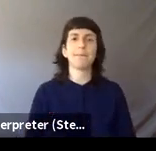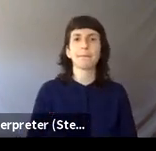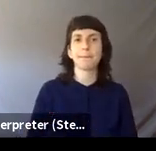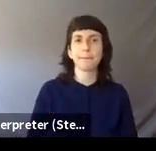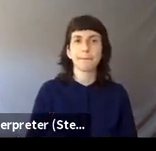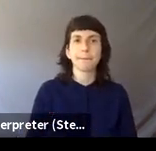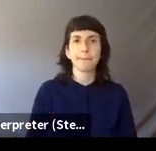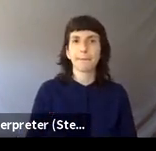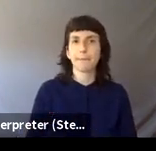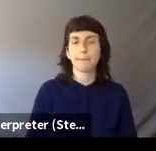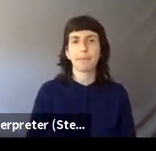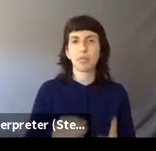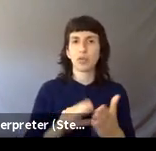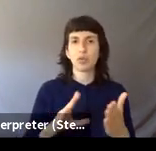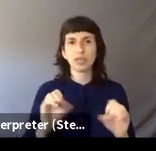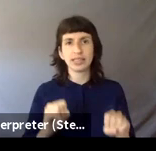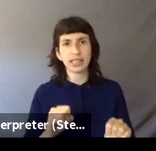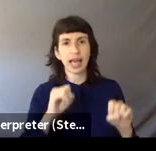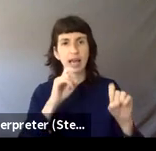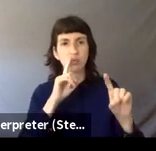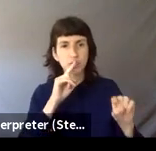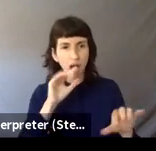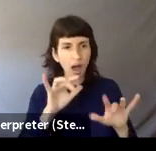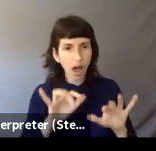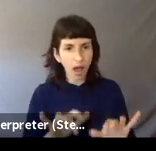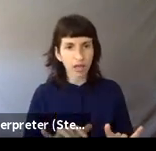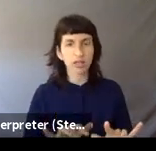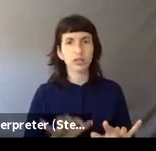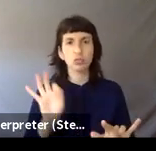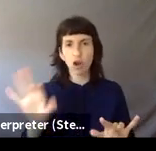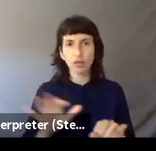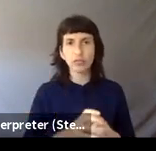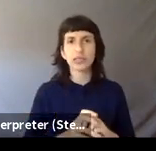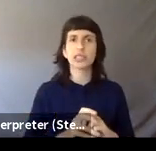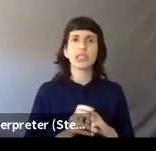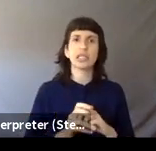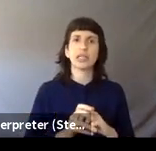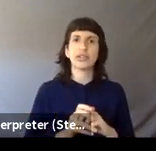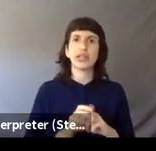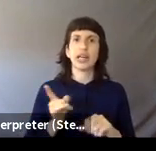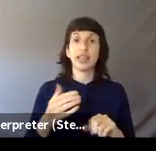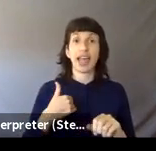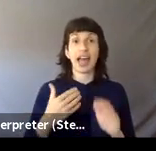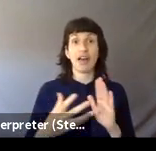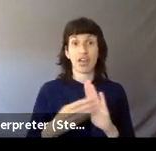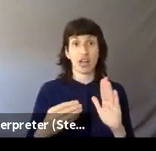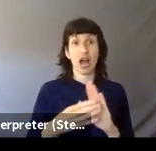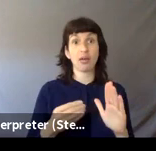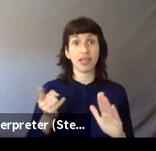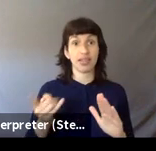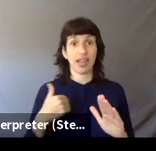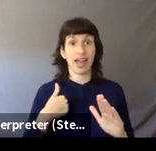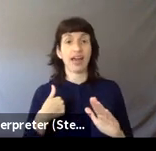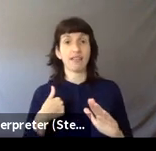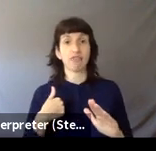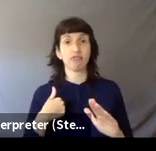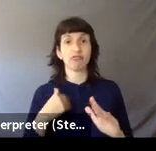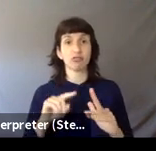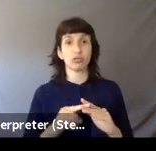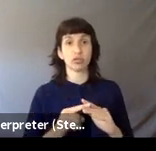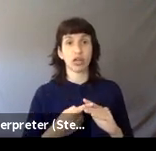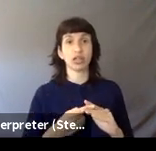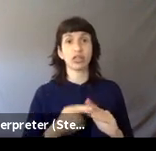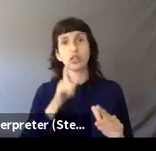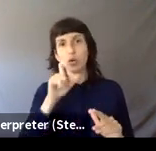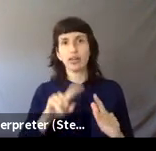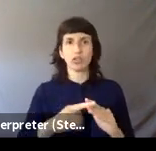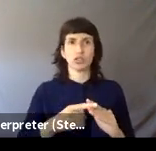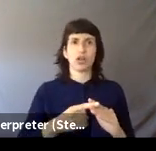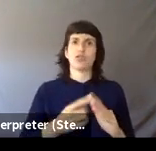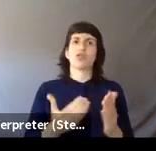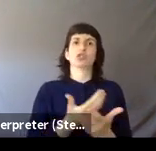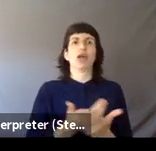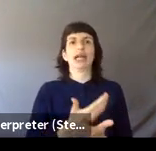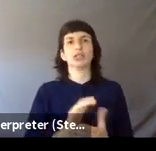Those are the two options you have if you're giving them a document you want them to look at or edit their own copy.